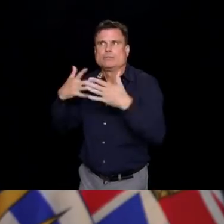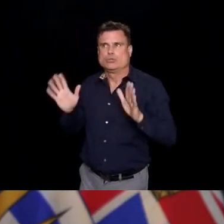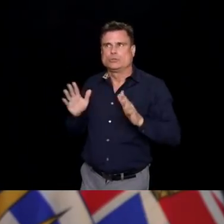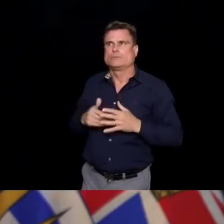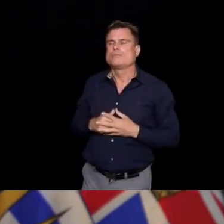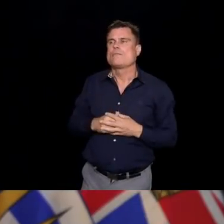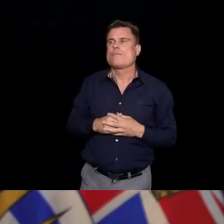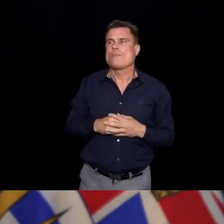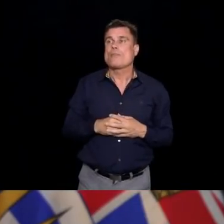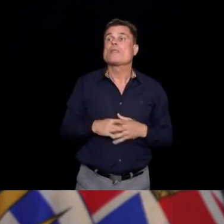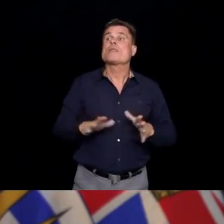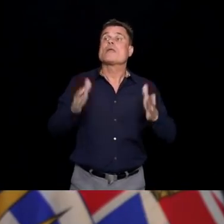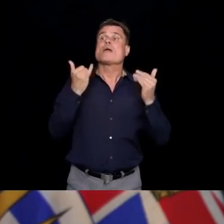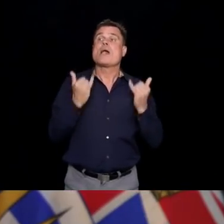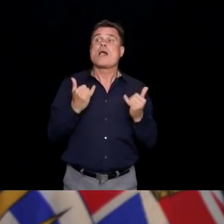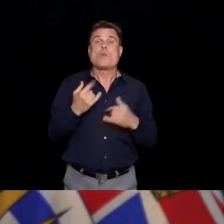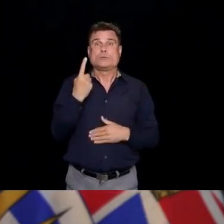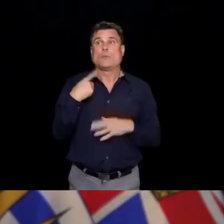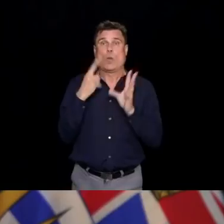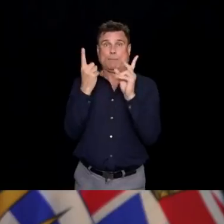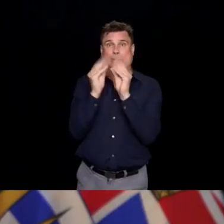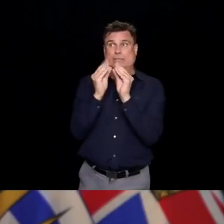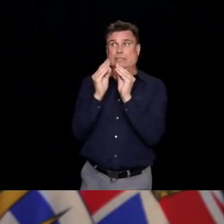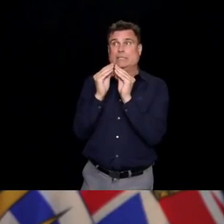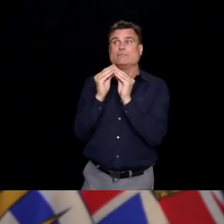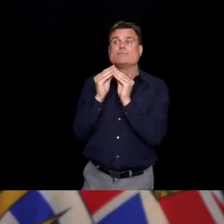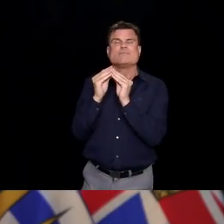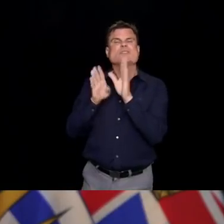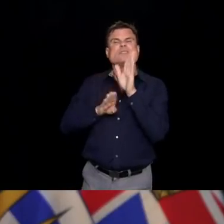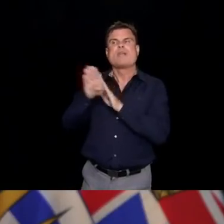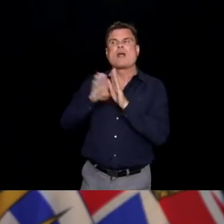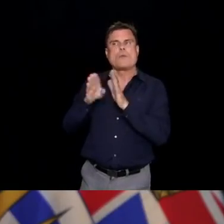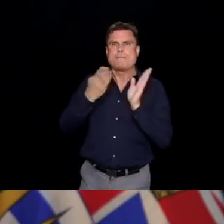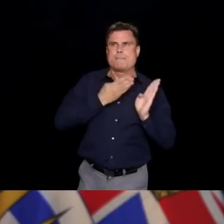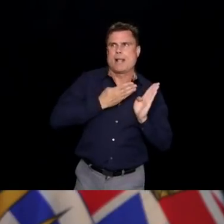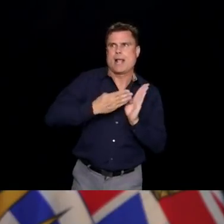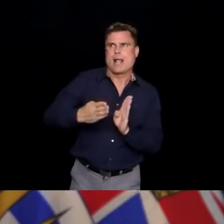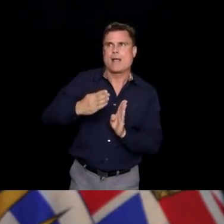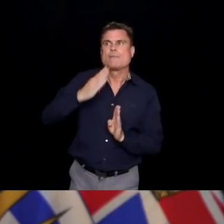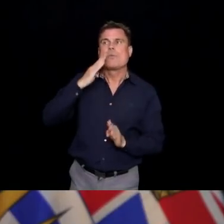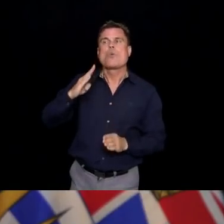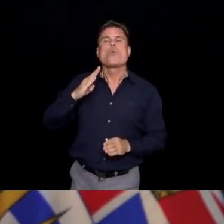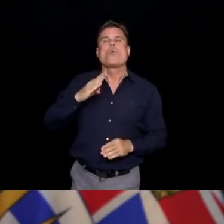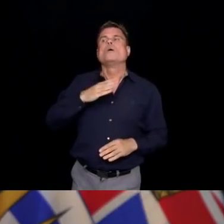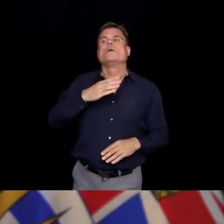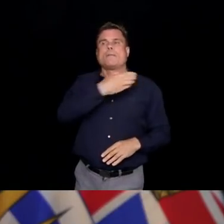to others, and that's how we break those chains of transmission. We did have a meeting today and a very